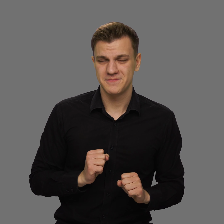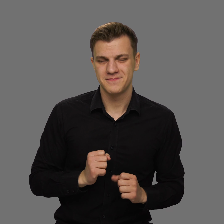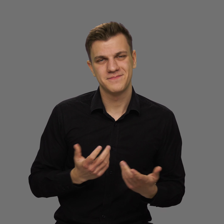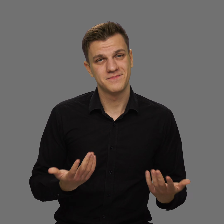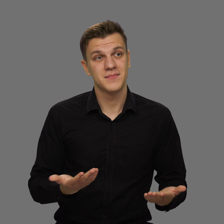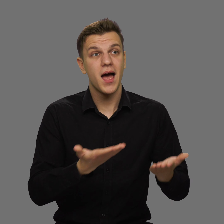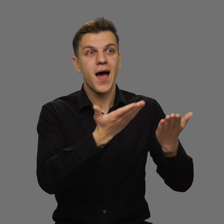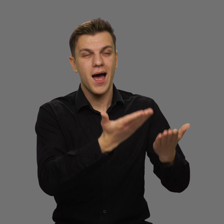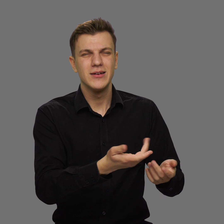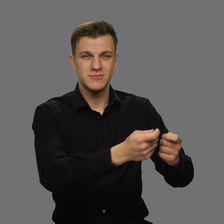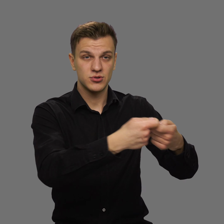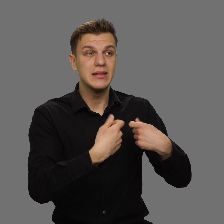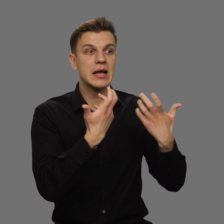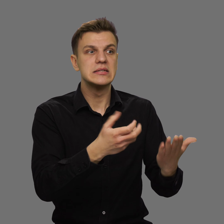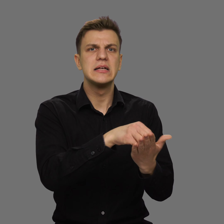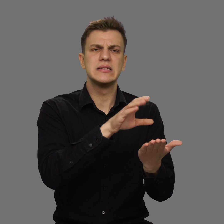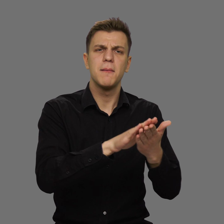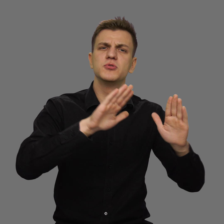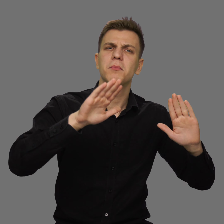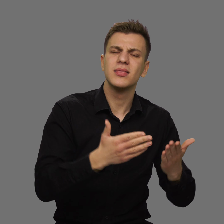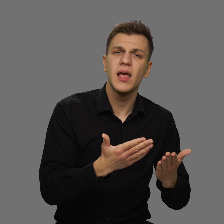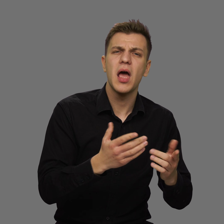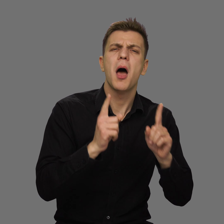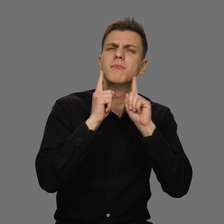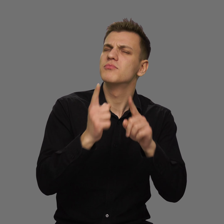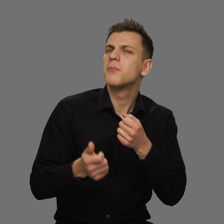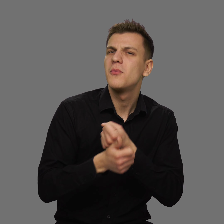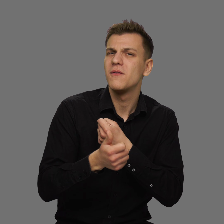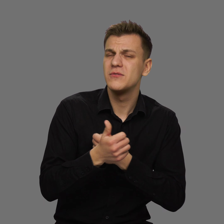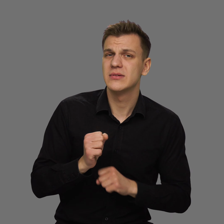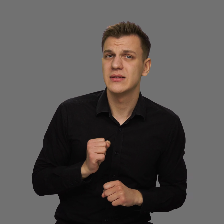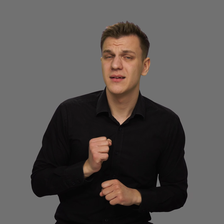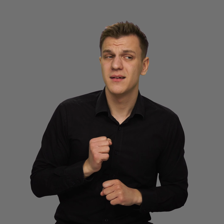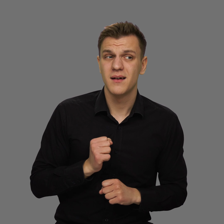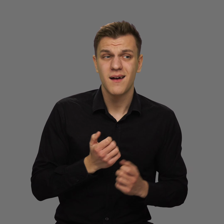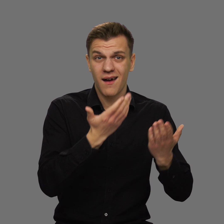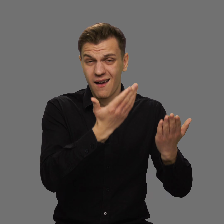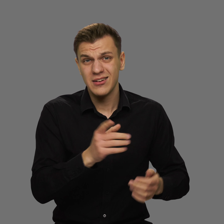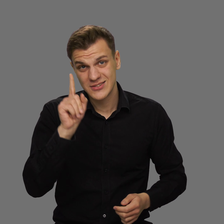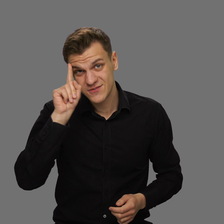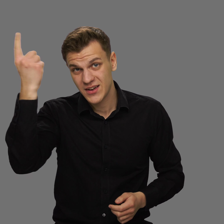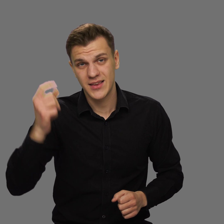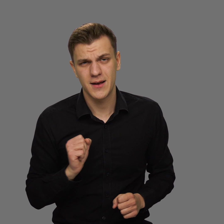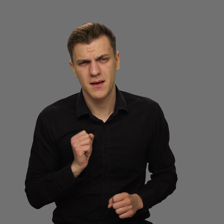Seller's suggestion, to enter a lower sales amount Is just plain crafty --.